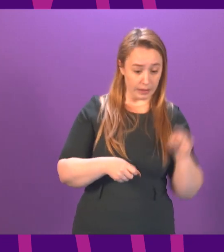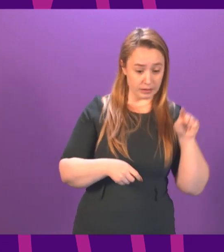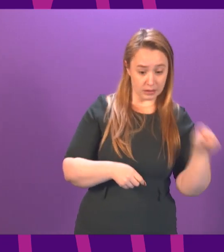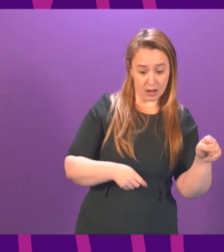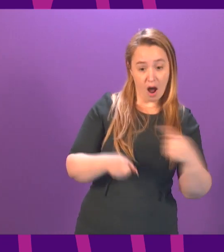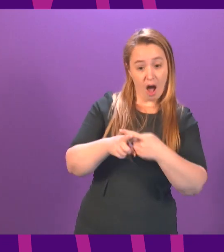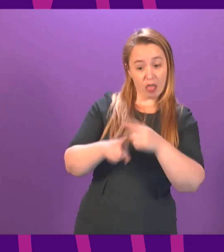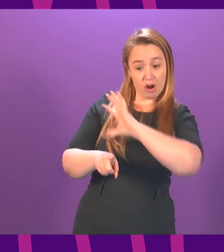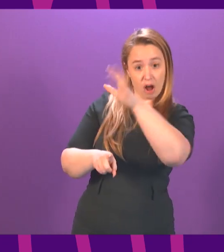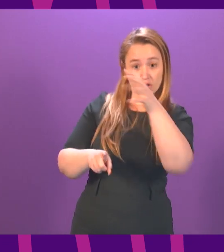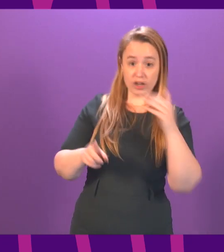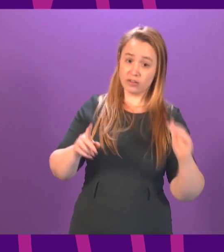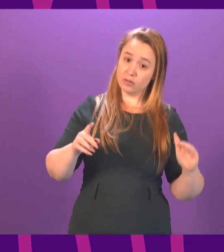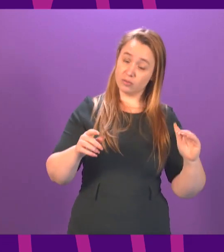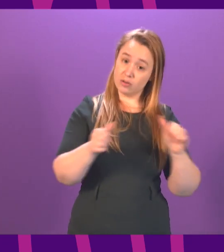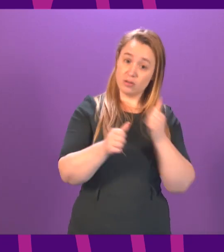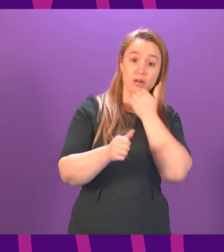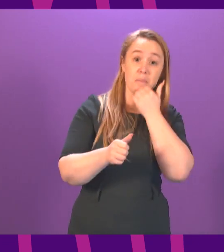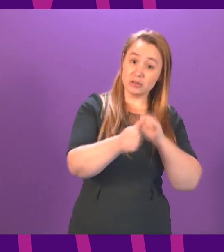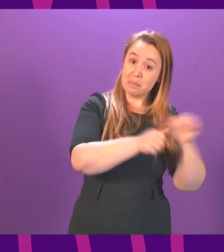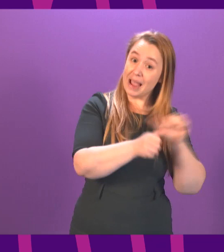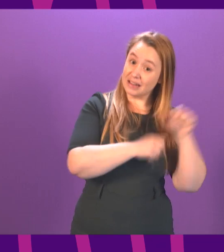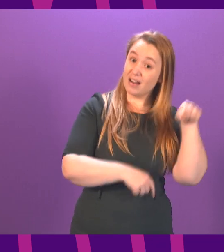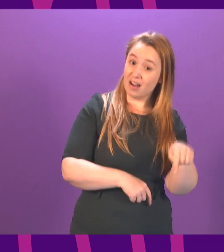Jackie Baillie is just downright wrong on the question of self-isolation. When someone is